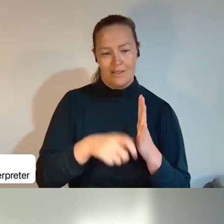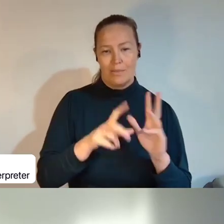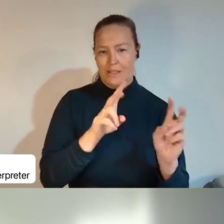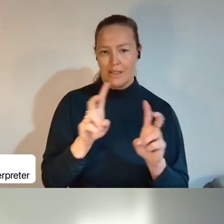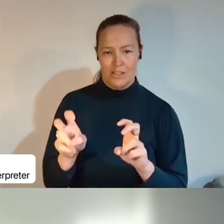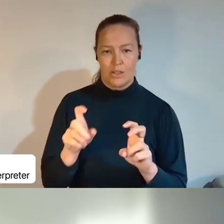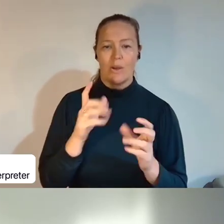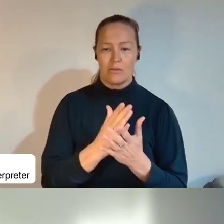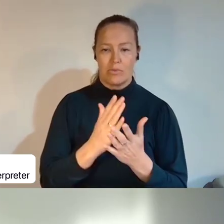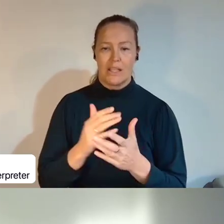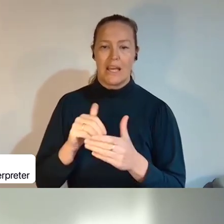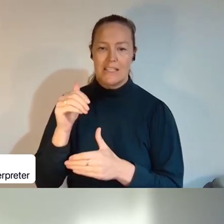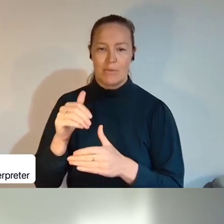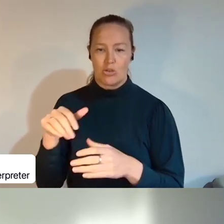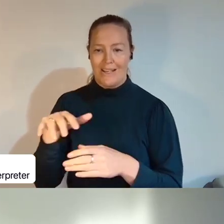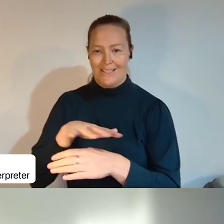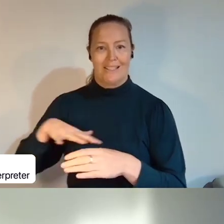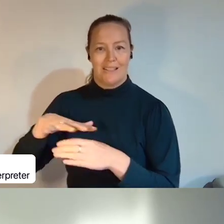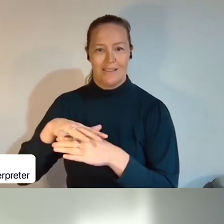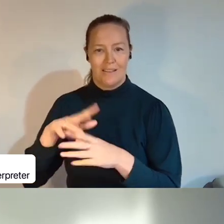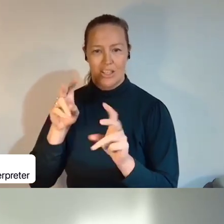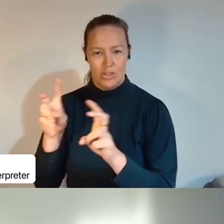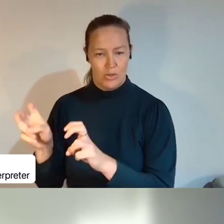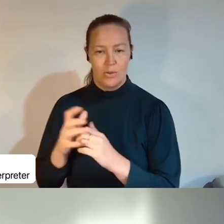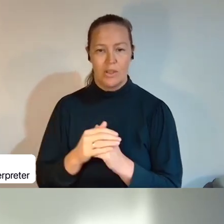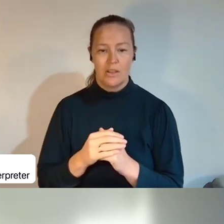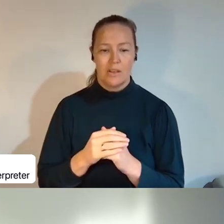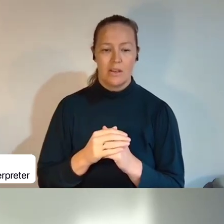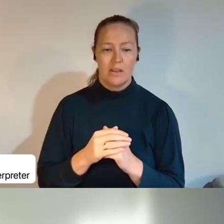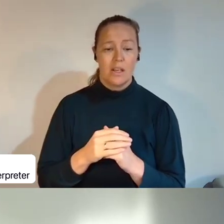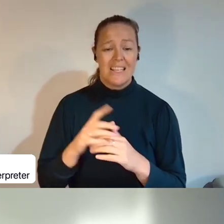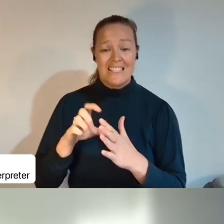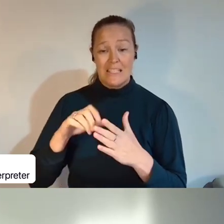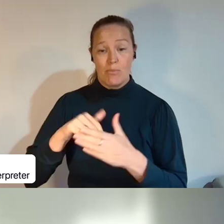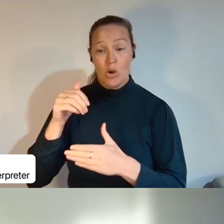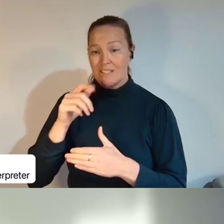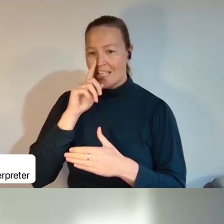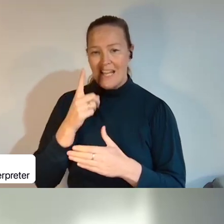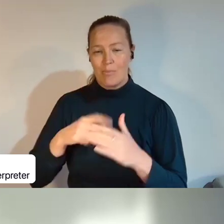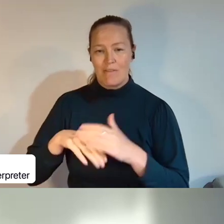issue. A democracy cannot claim to be fully inclusive when one of its most marginalised groups